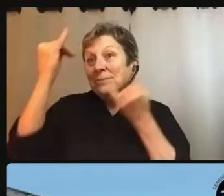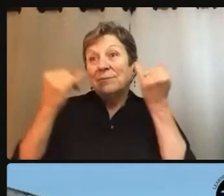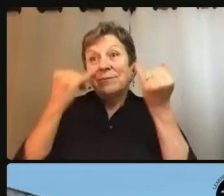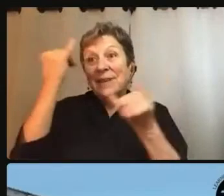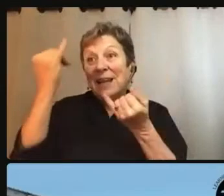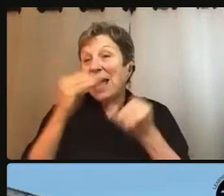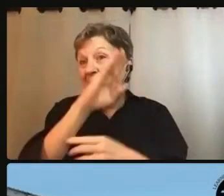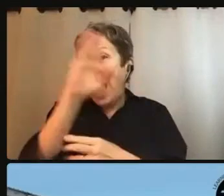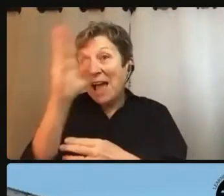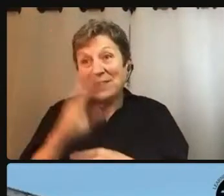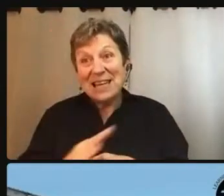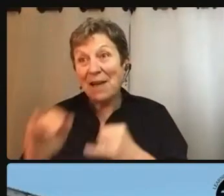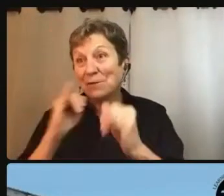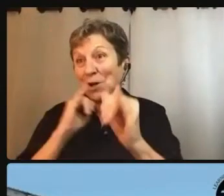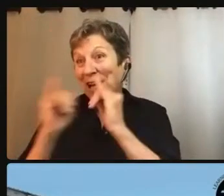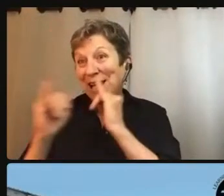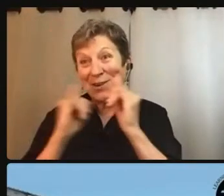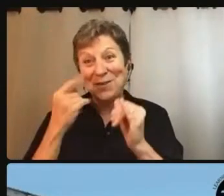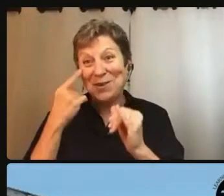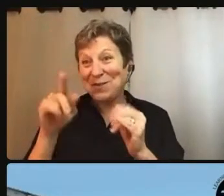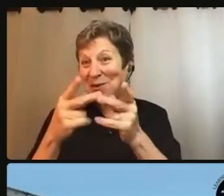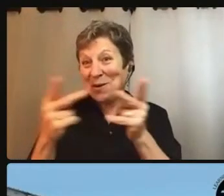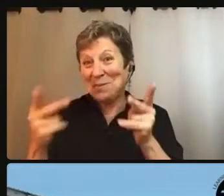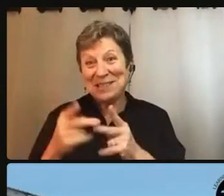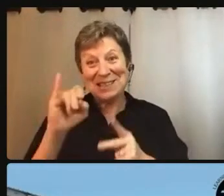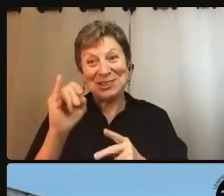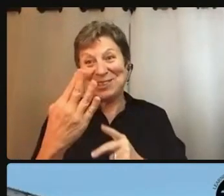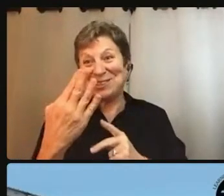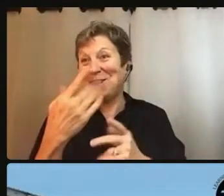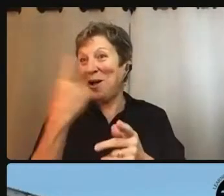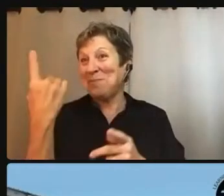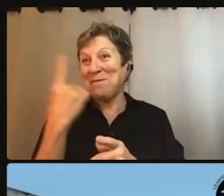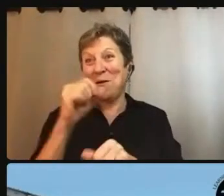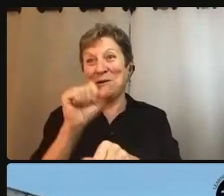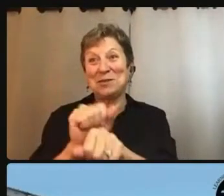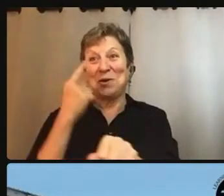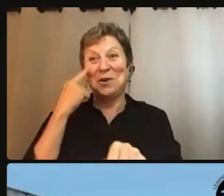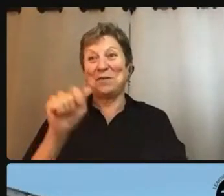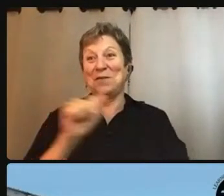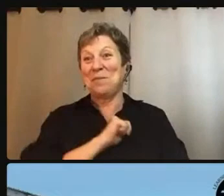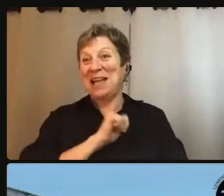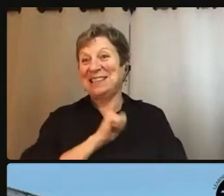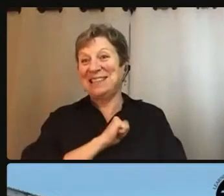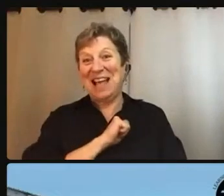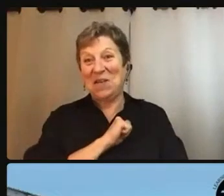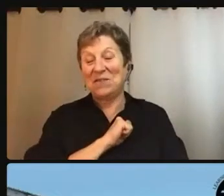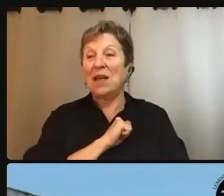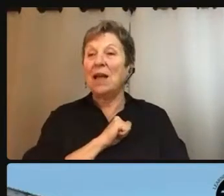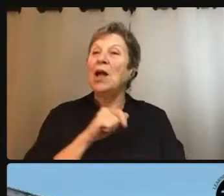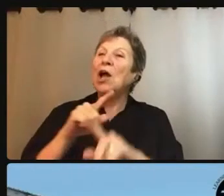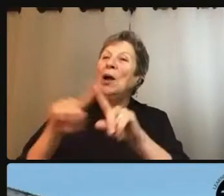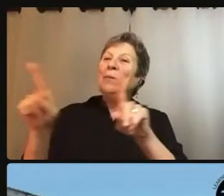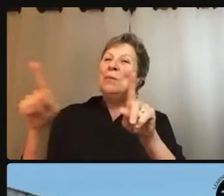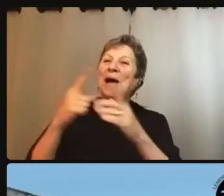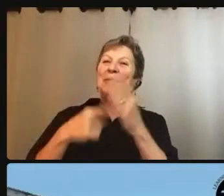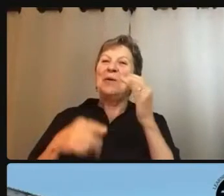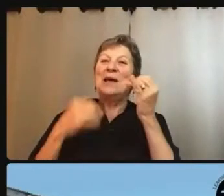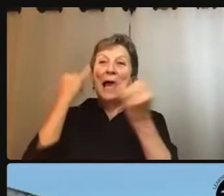TEAM OF PEOPLE AND I'M IMAGINING BECAUSE WELL FIRST OF ALL I'VE NEVER EVEN INTERVIEWED